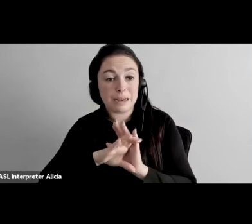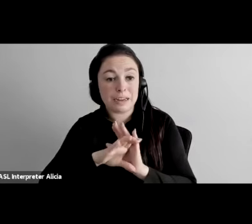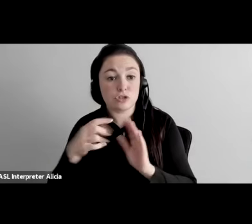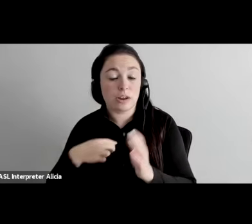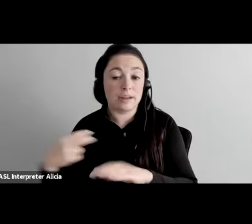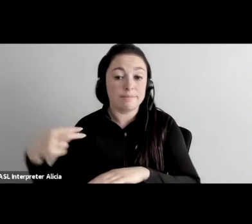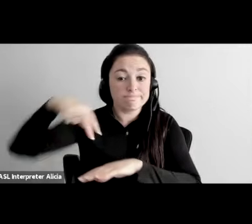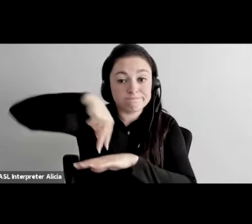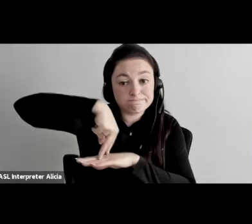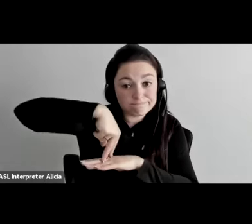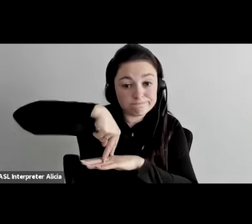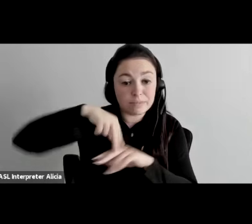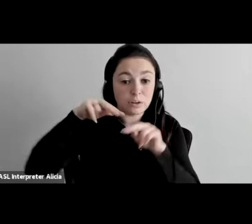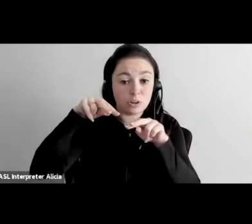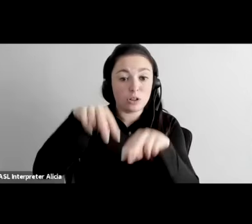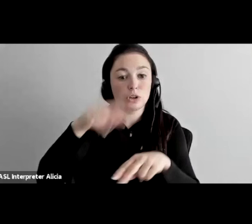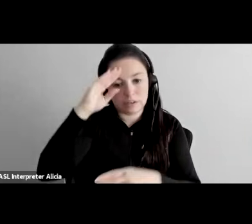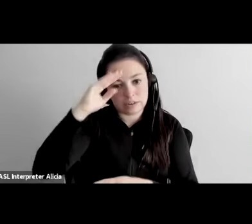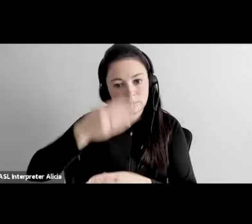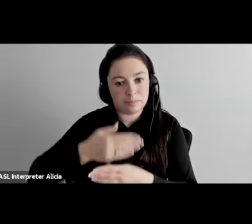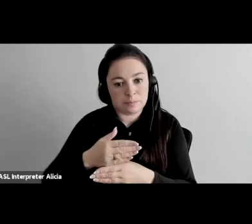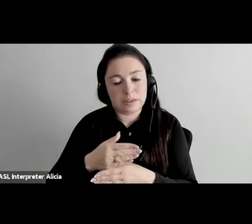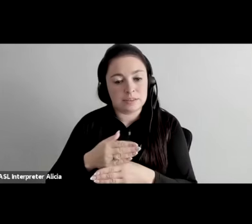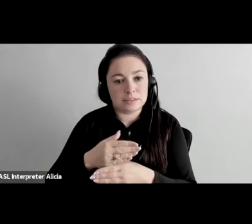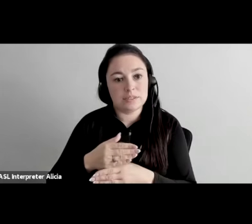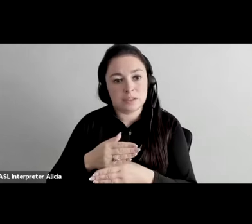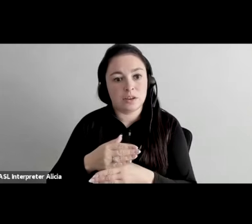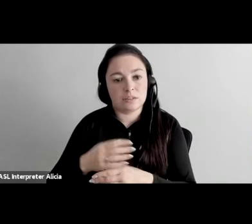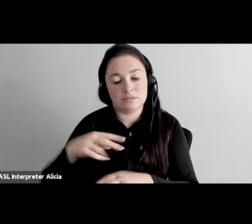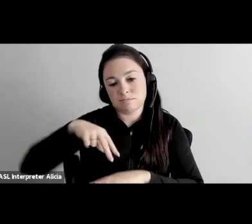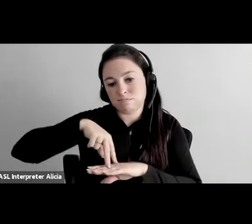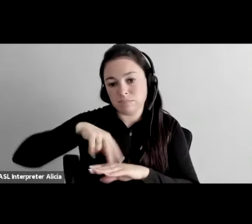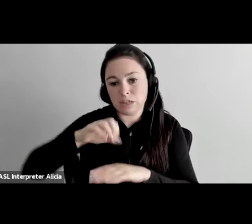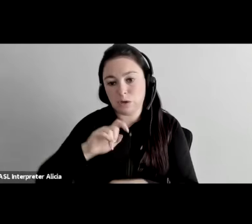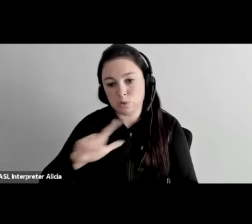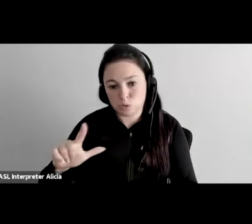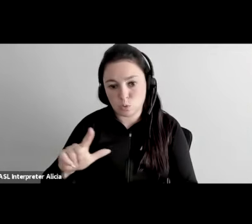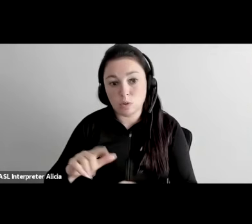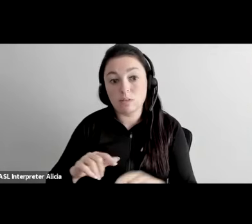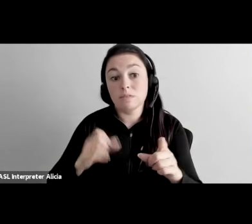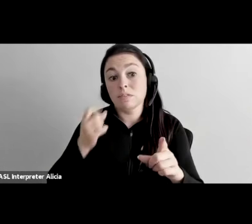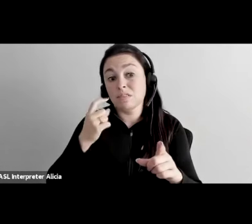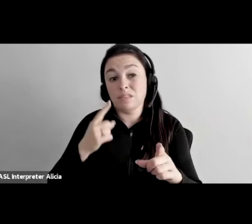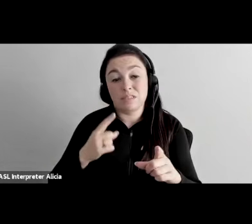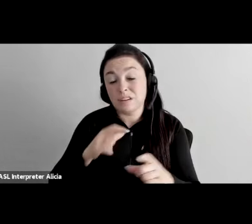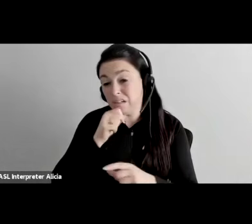step step stool leaning over the side of a hospital crib the crib was wildly inaccessible for both of us